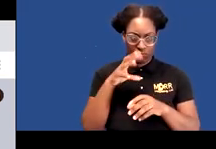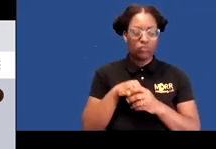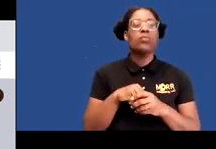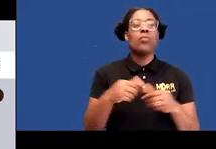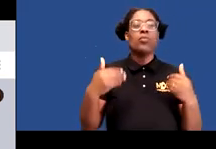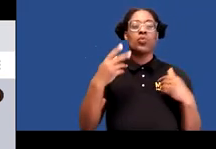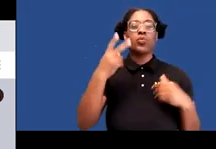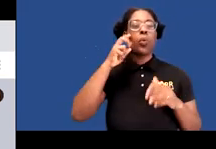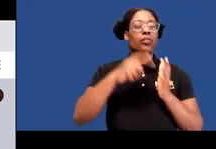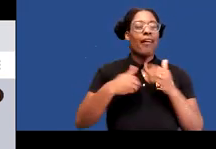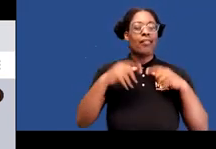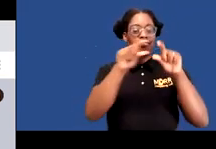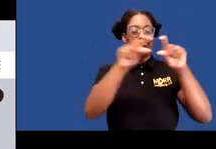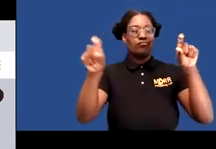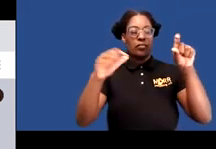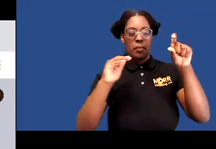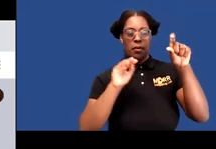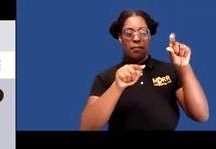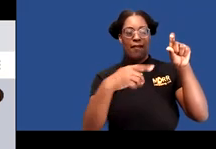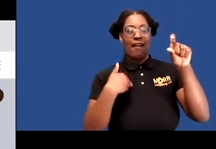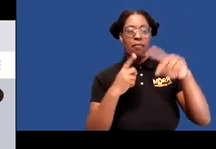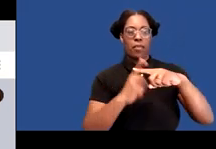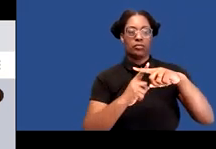and then you type in a comment that comes to mind for you.